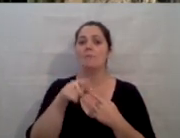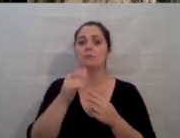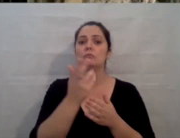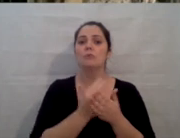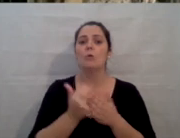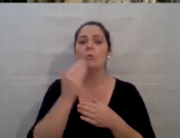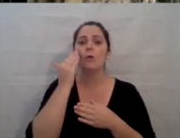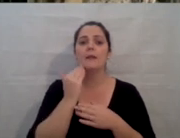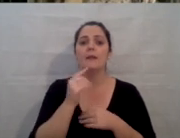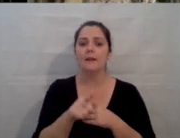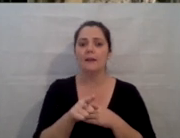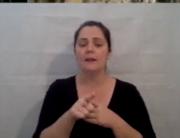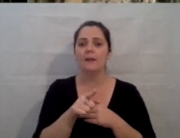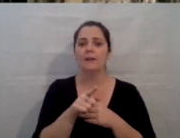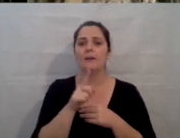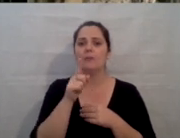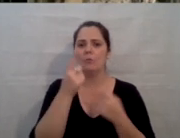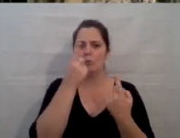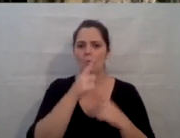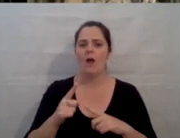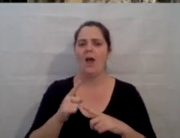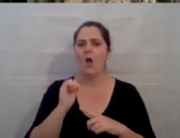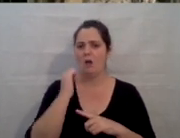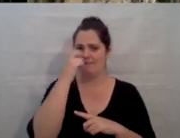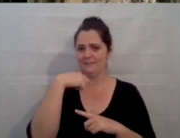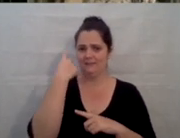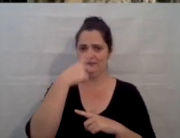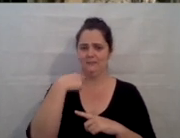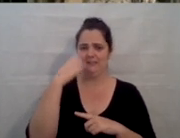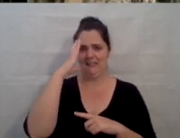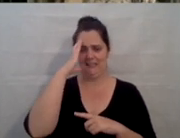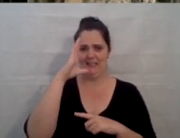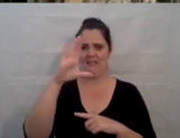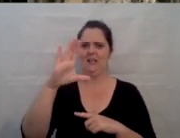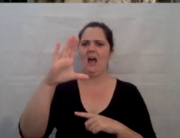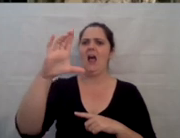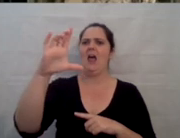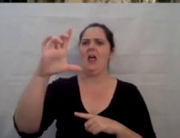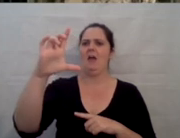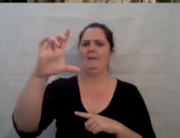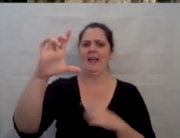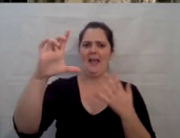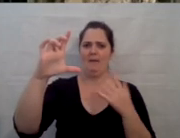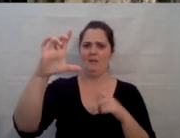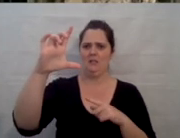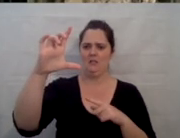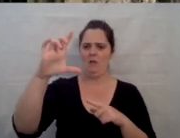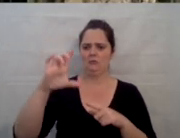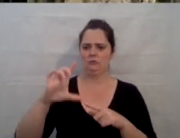sight out the size of her head from the top of her head to the bottom of her mask and then see how many heads is it down